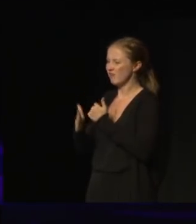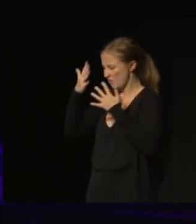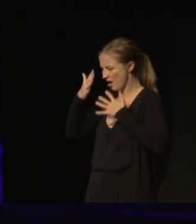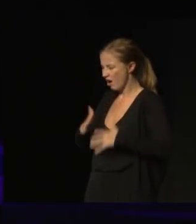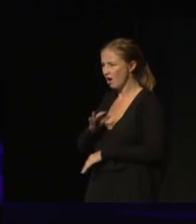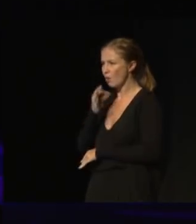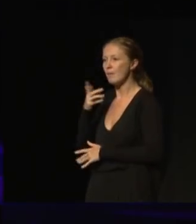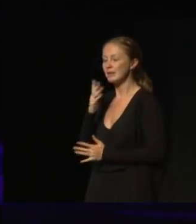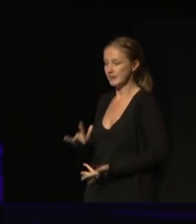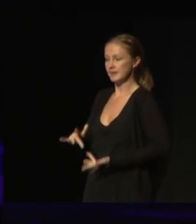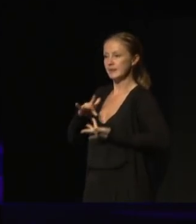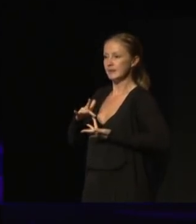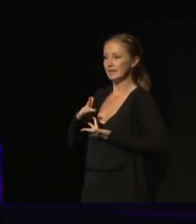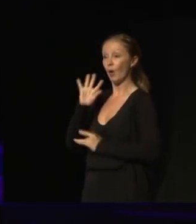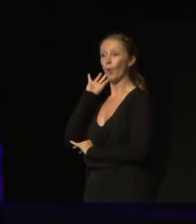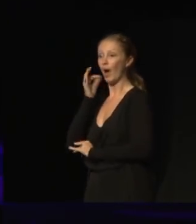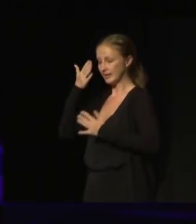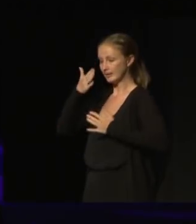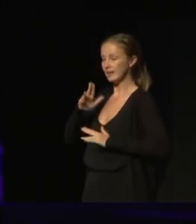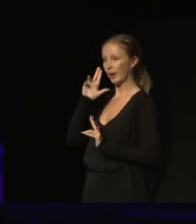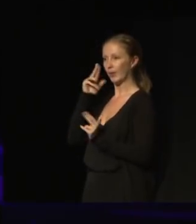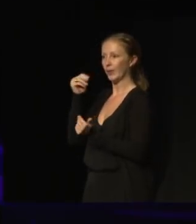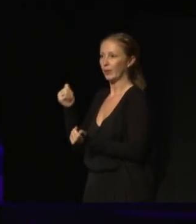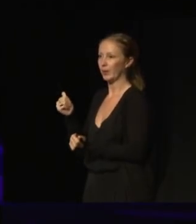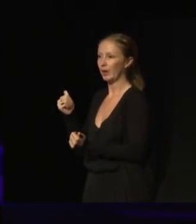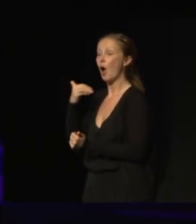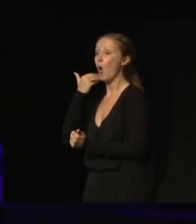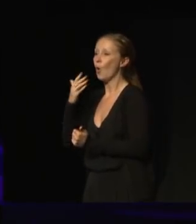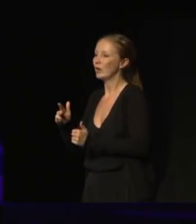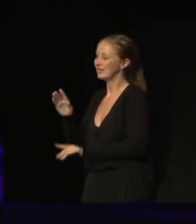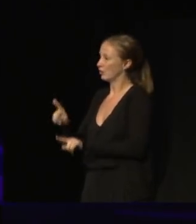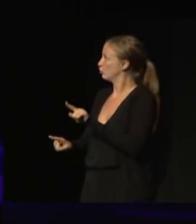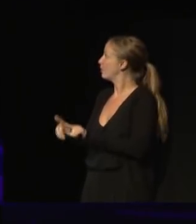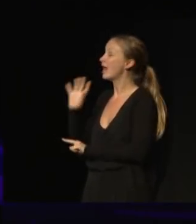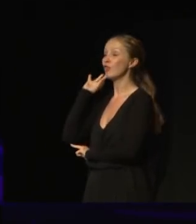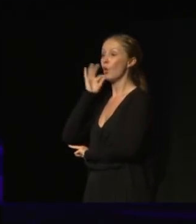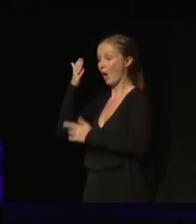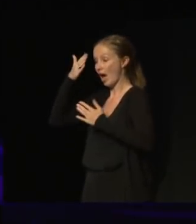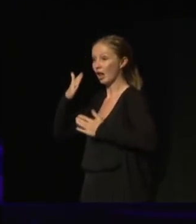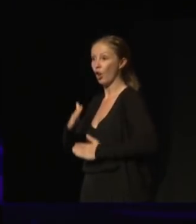They always look very elegant, and there's a contrast always between their white clothing and the sort